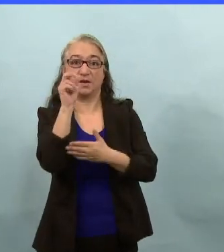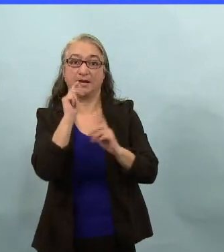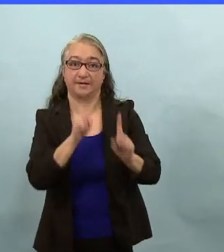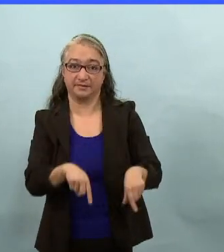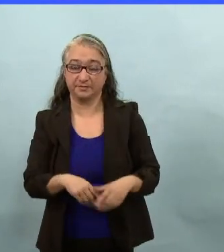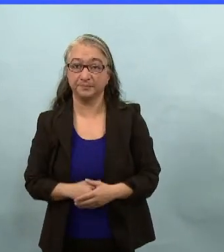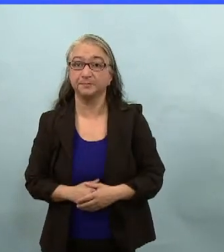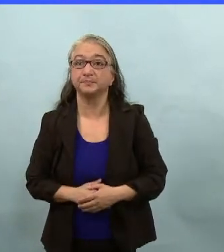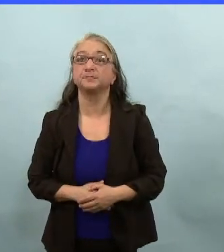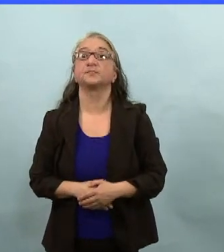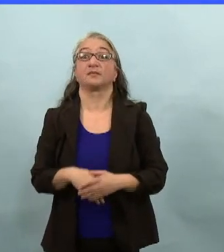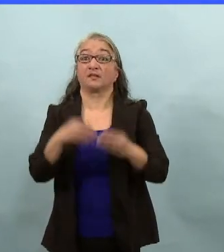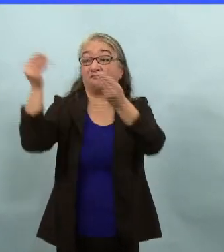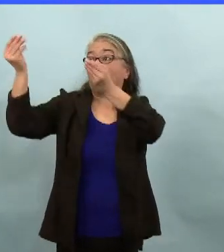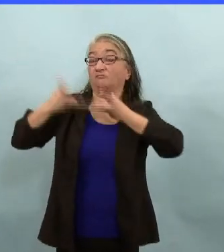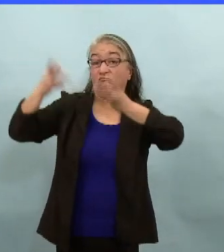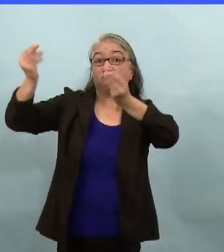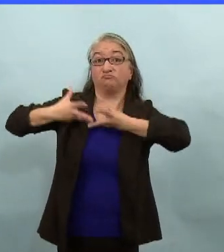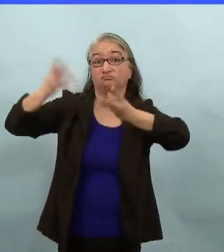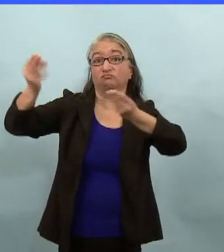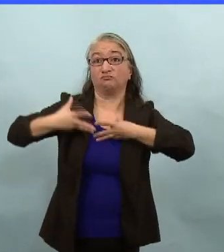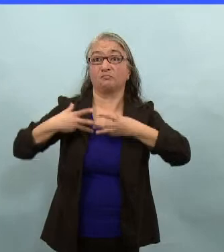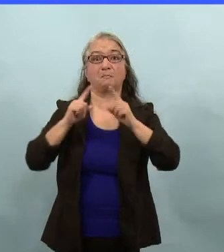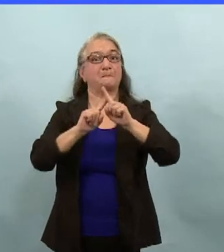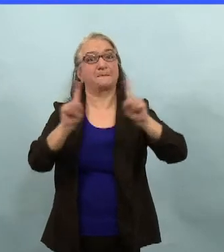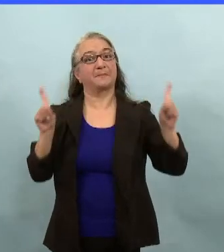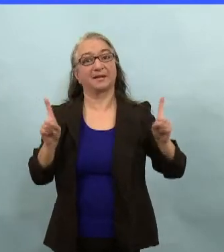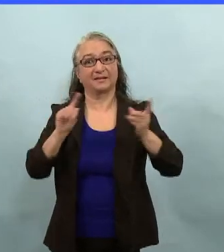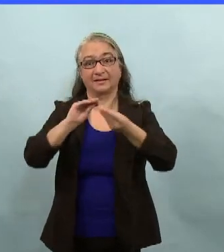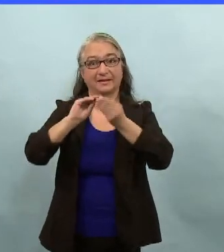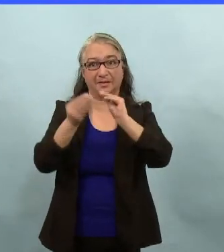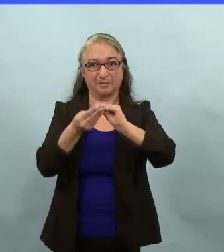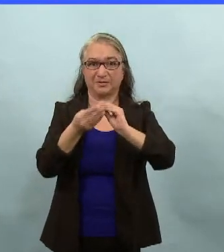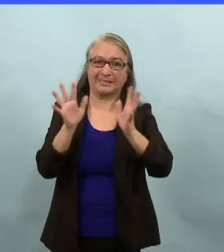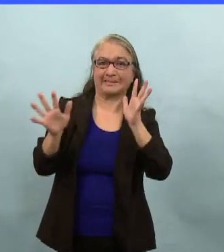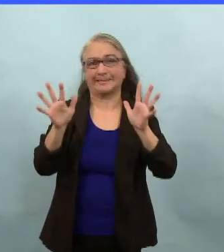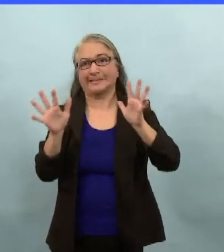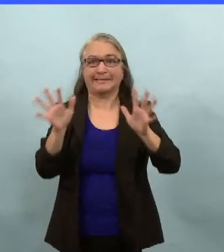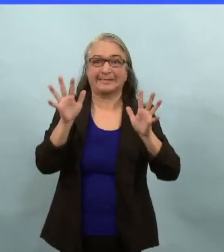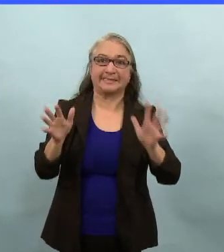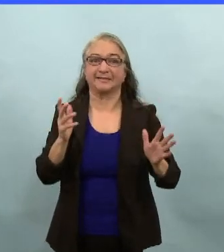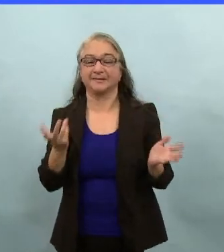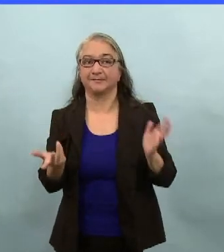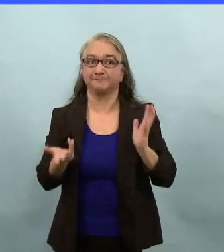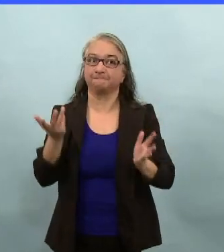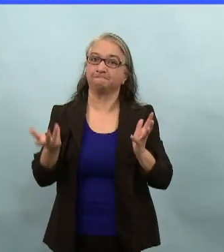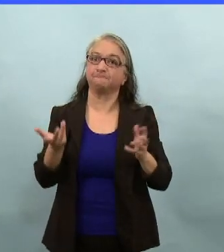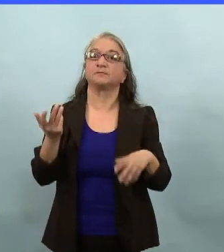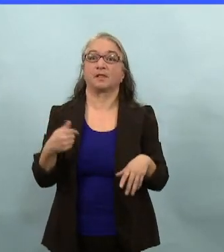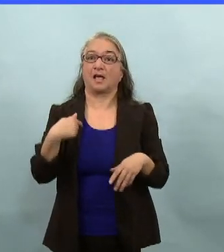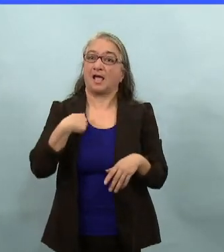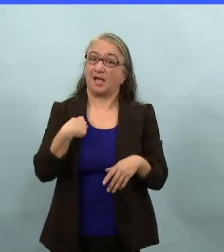press conference and have a briefing so we have been focused on uh the chart reviews where we're